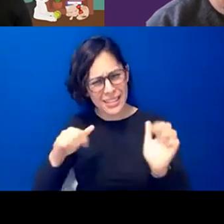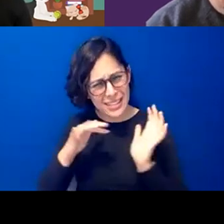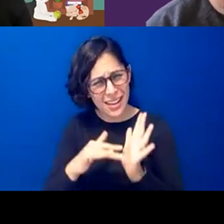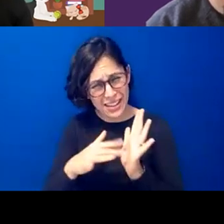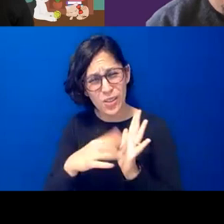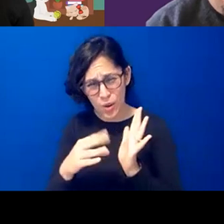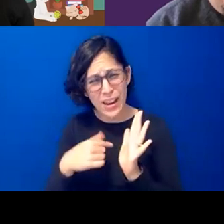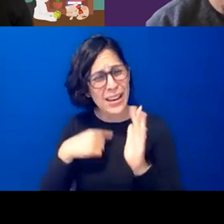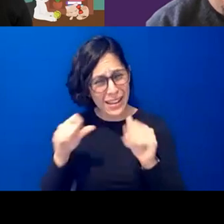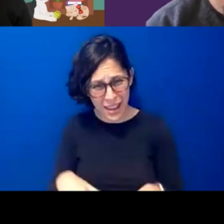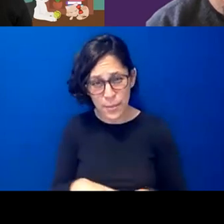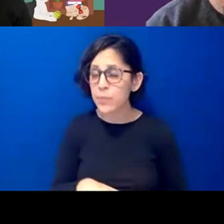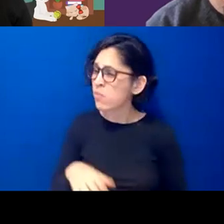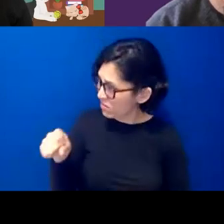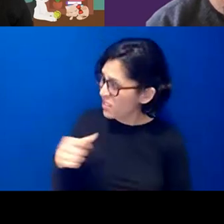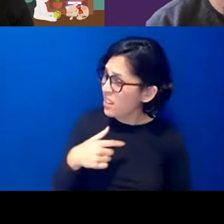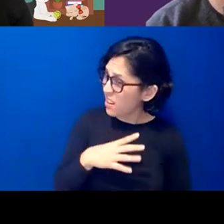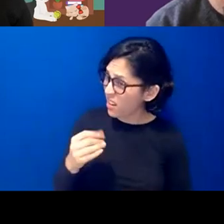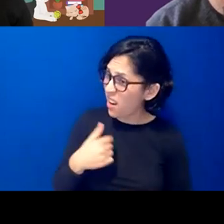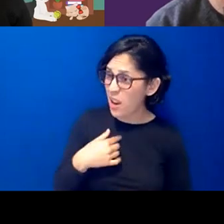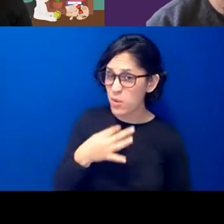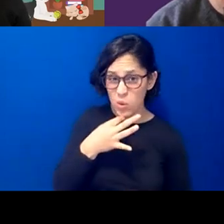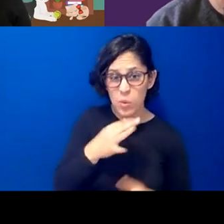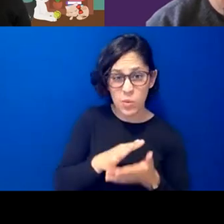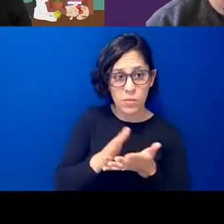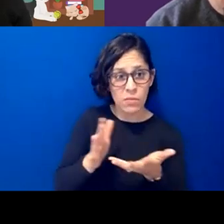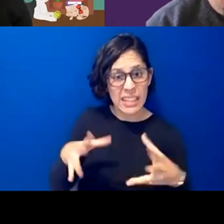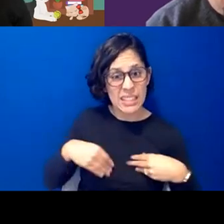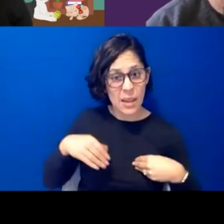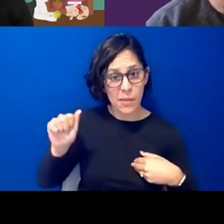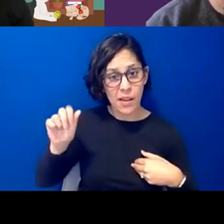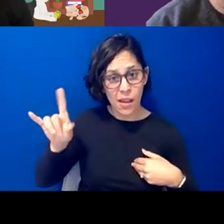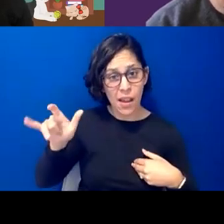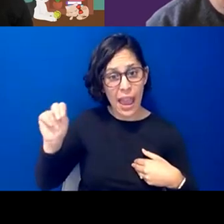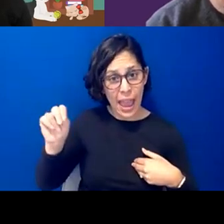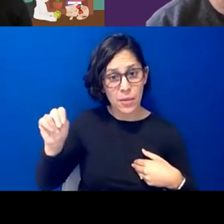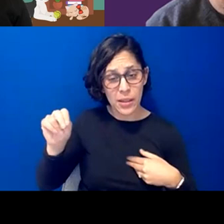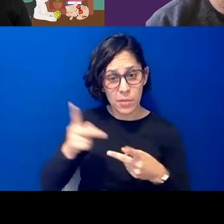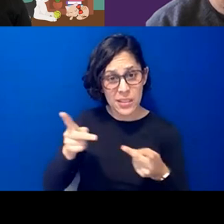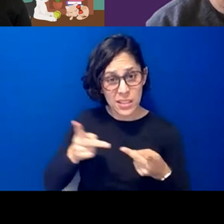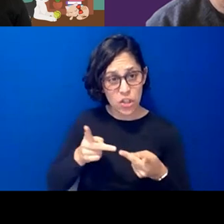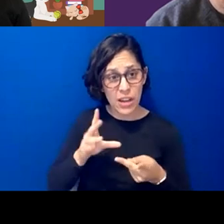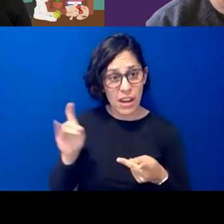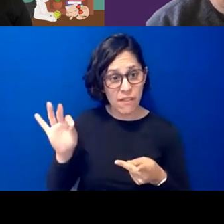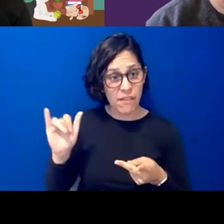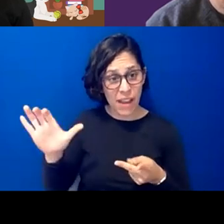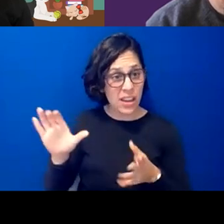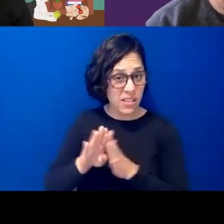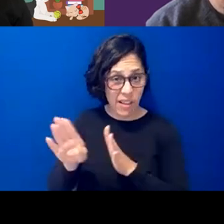Aurora Chang: yeah and you know i'm about to take an administrative position in faculty development but I, you know.